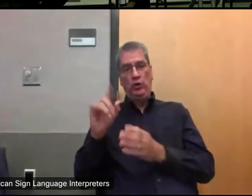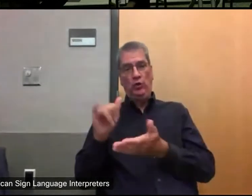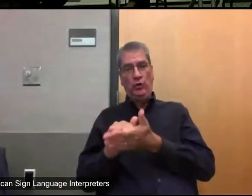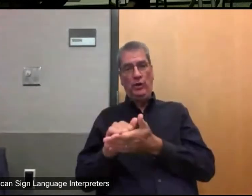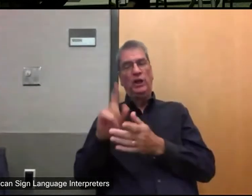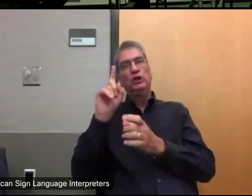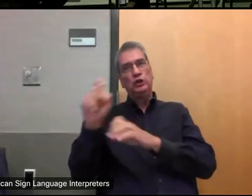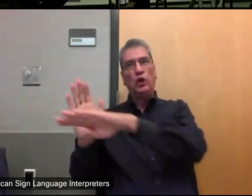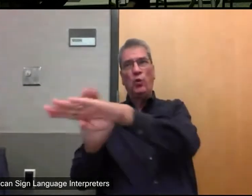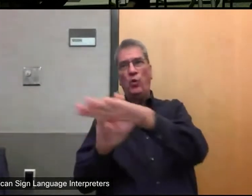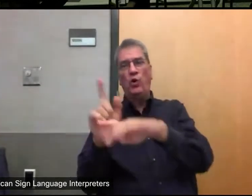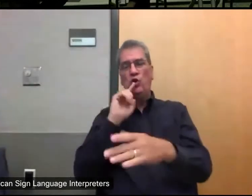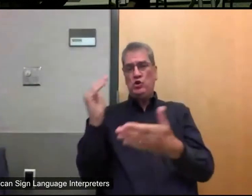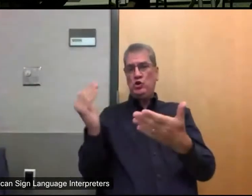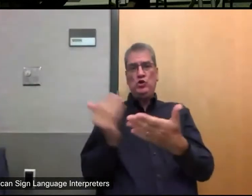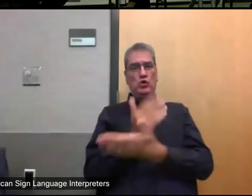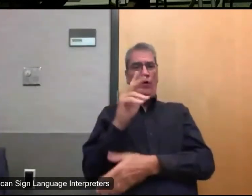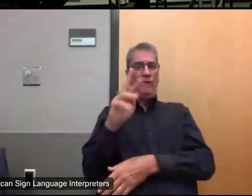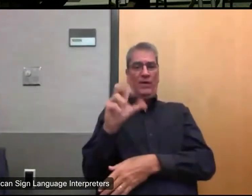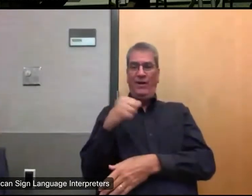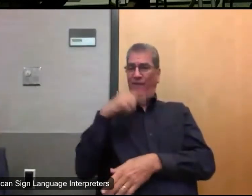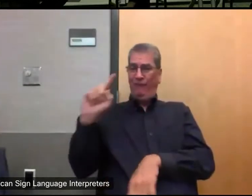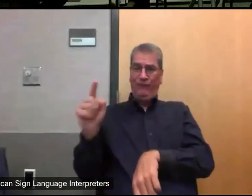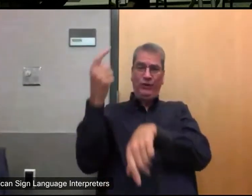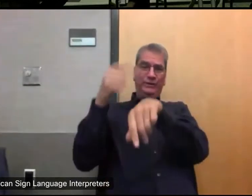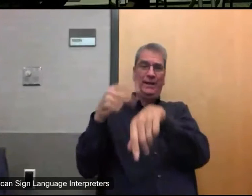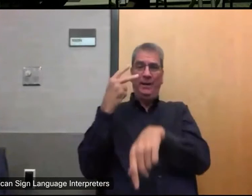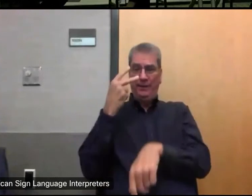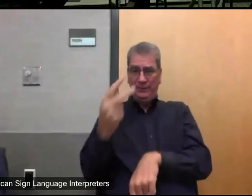is a novel virus. We have not seen this before. I am going to say things today that might